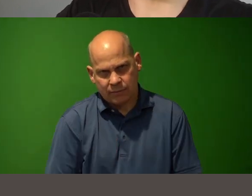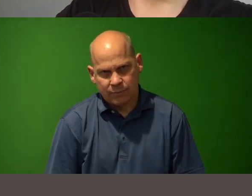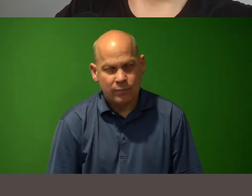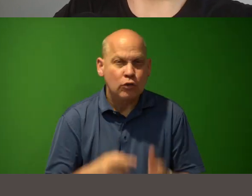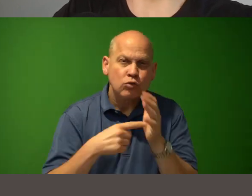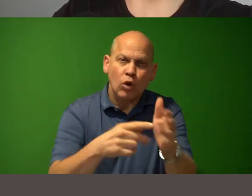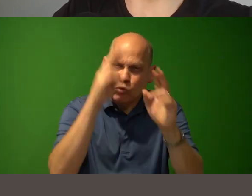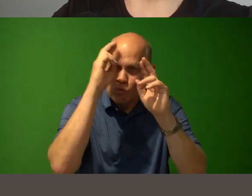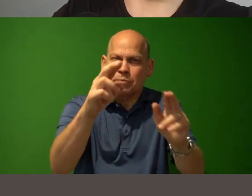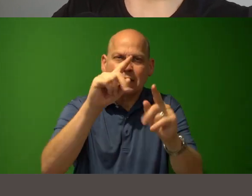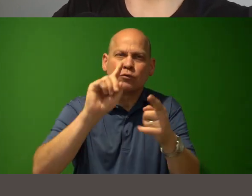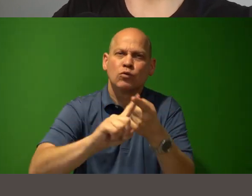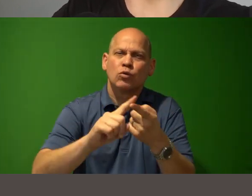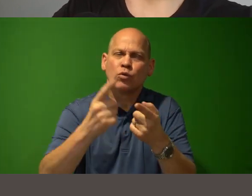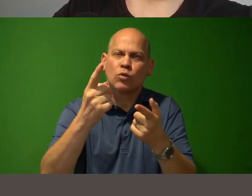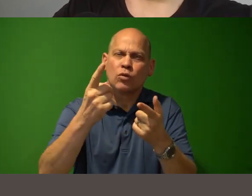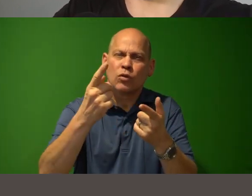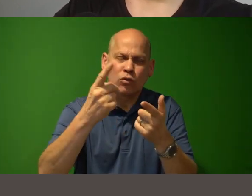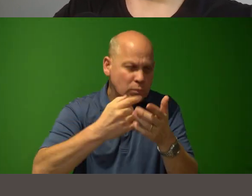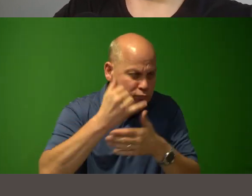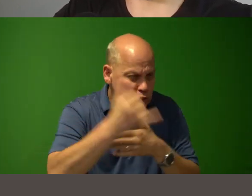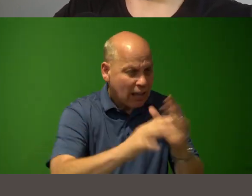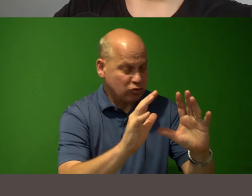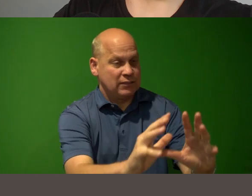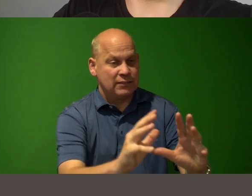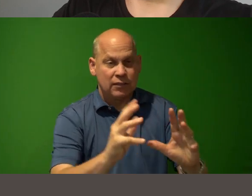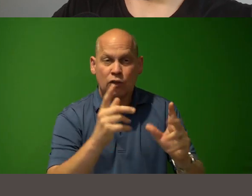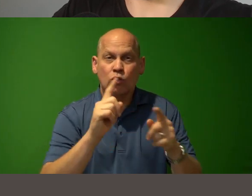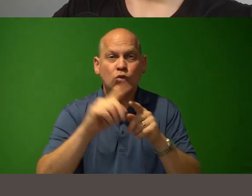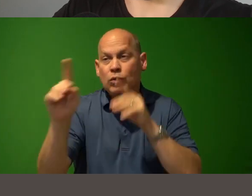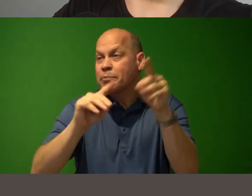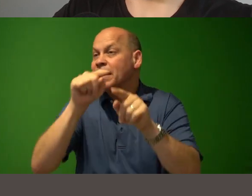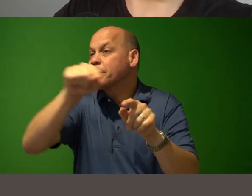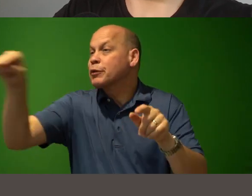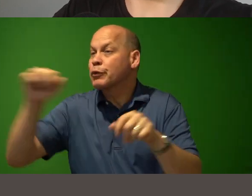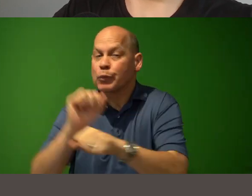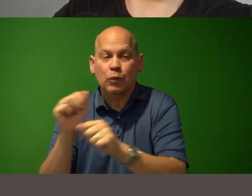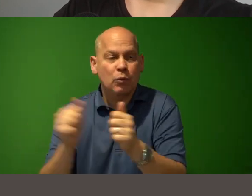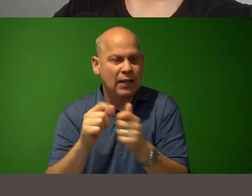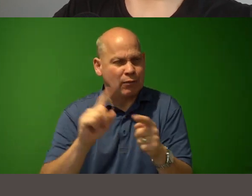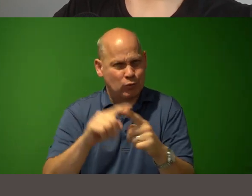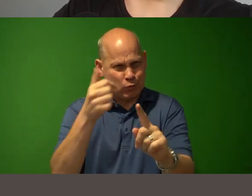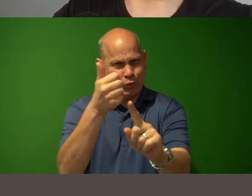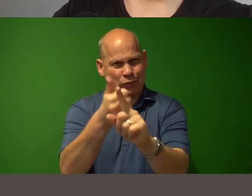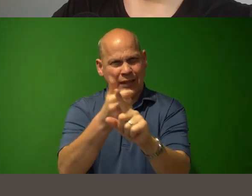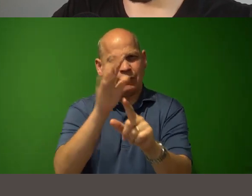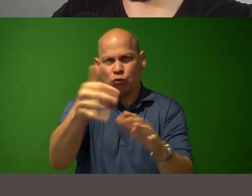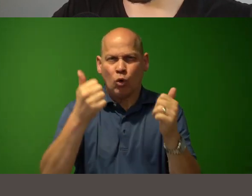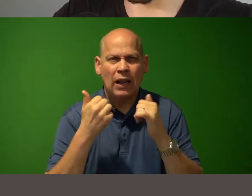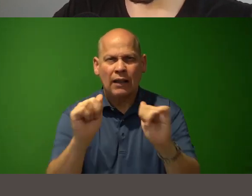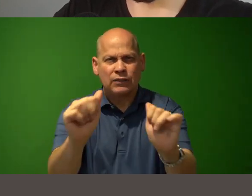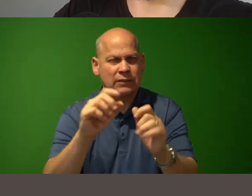It shows respect to the project you're working on, the people you work with, and to yourself in your own efforts.